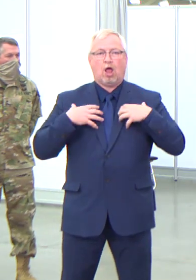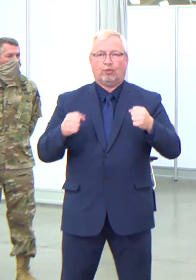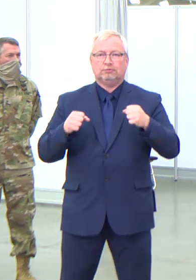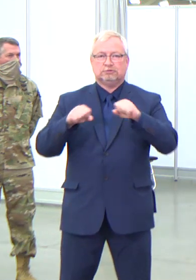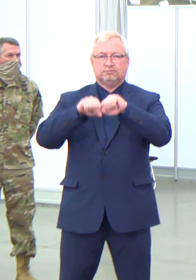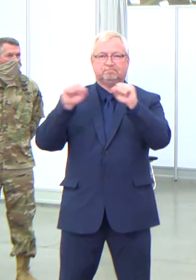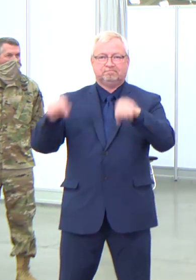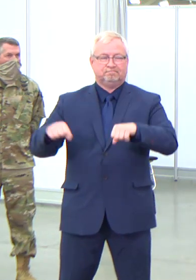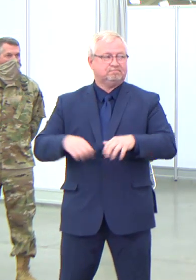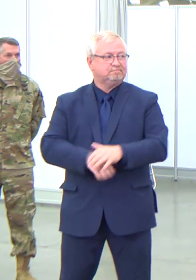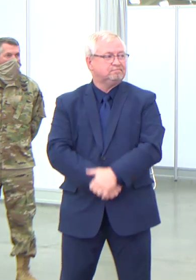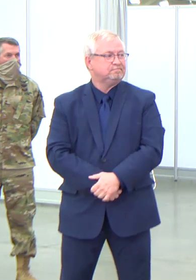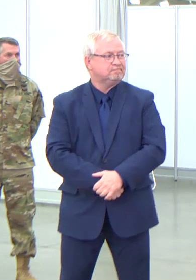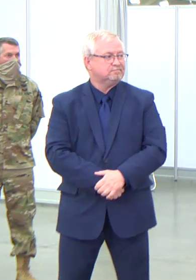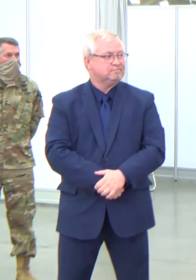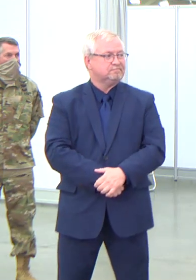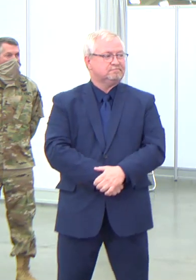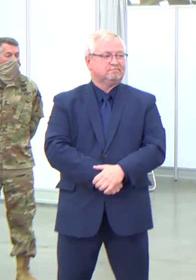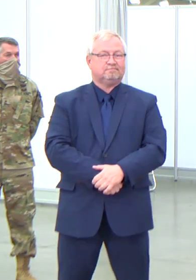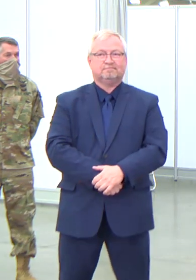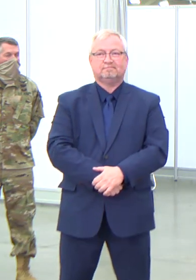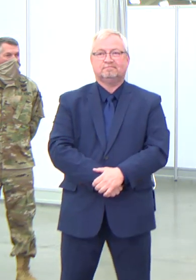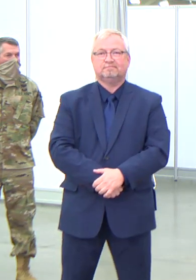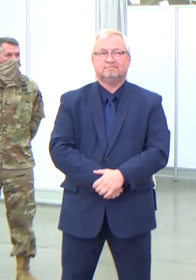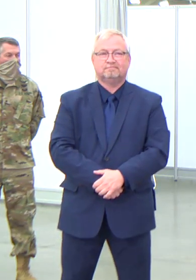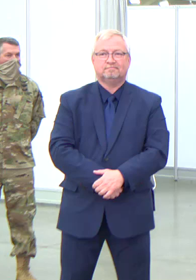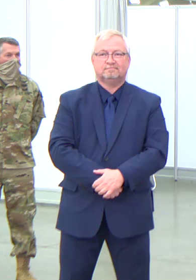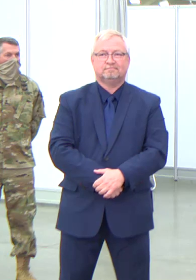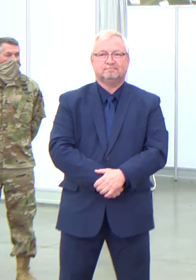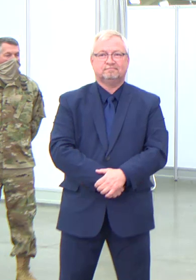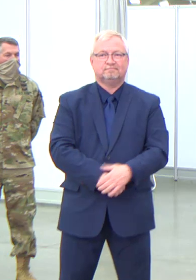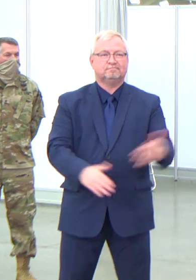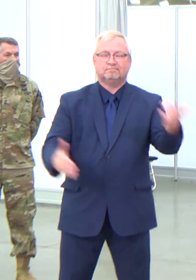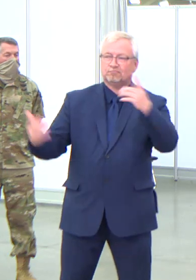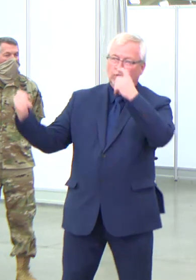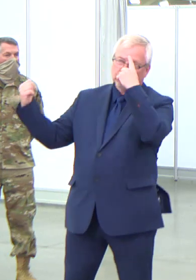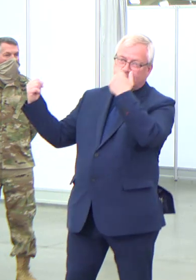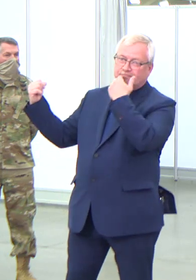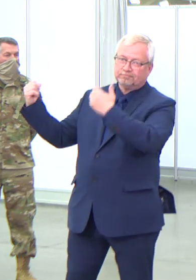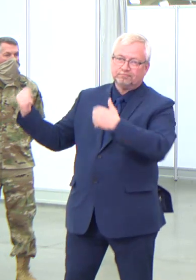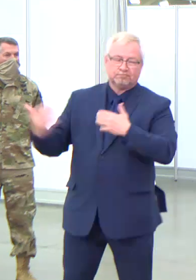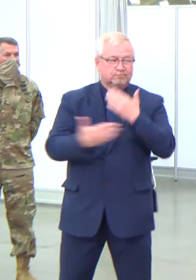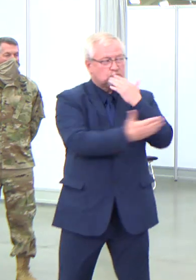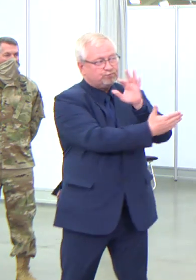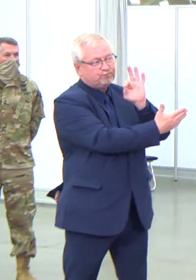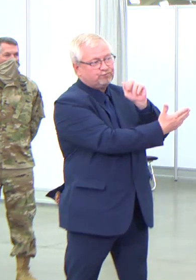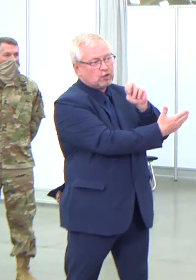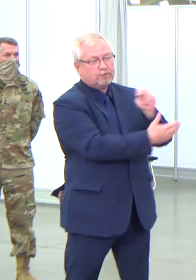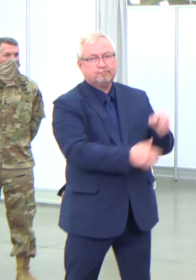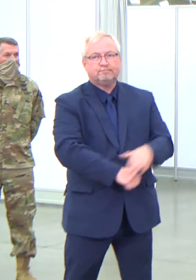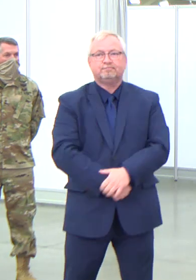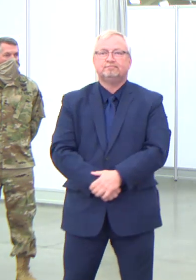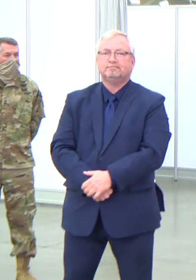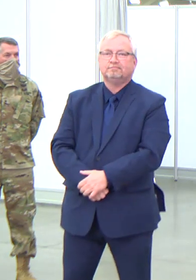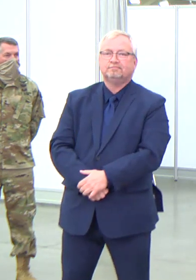at Luminous Health System. Dr. Marcozzi. Thank you very much for allowing us to